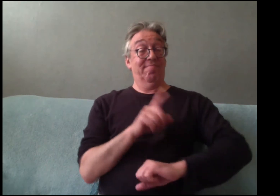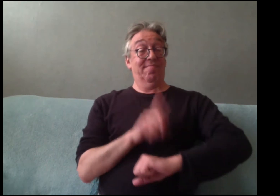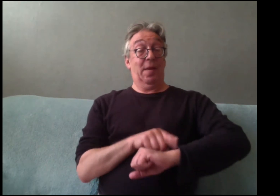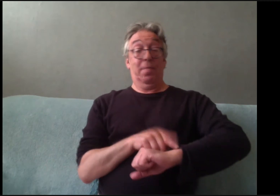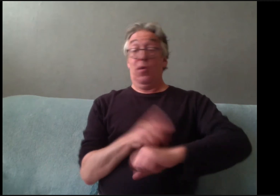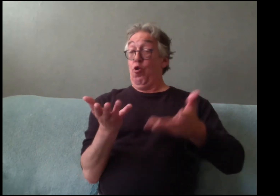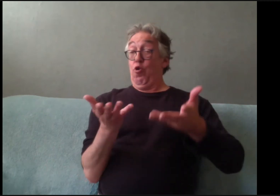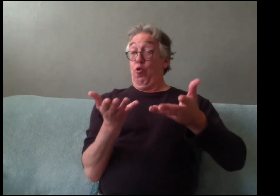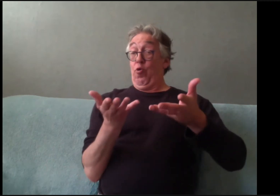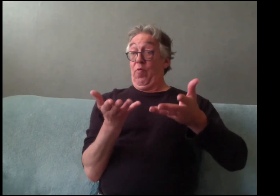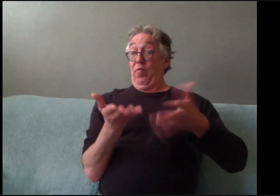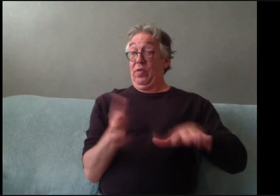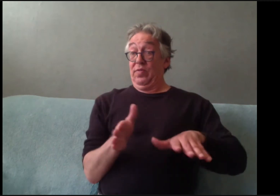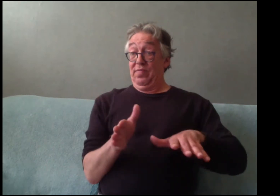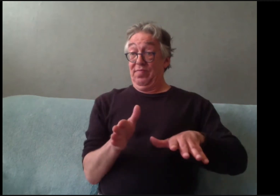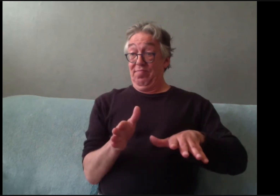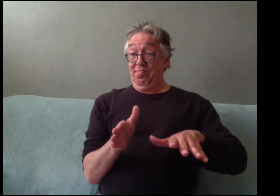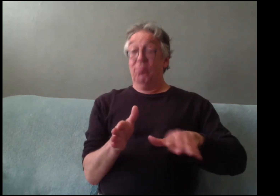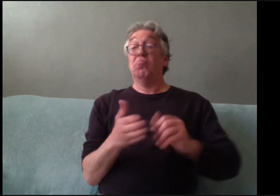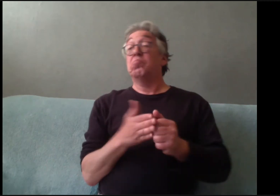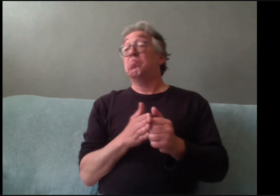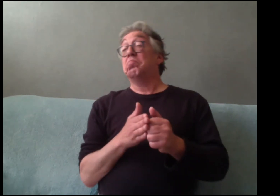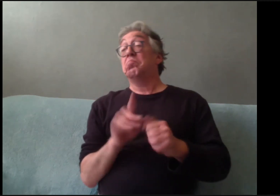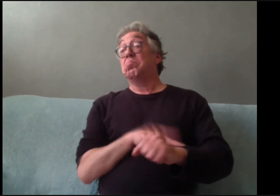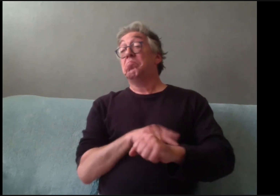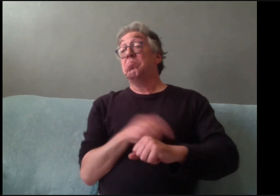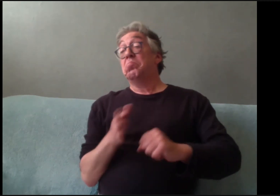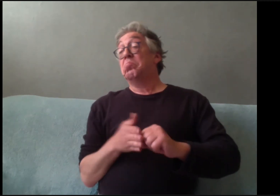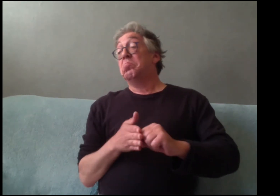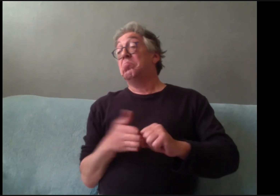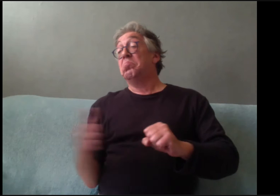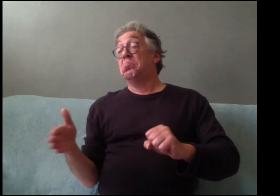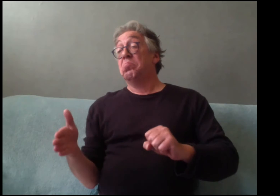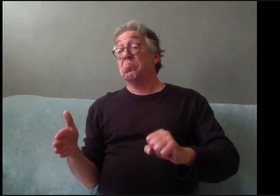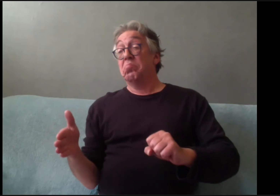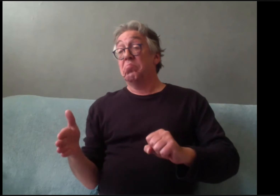coordinated and carried out together at European level.